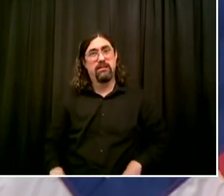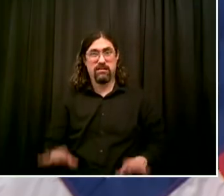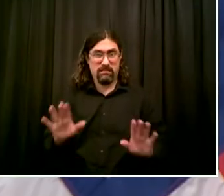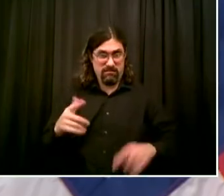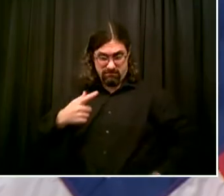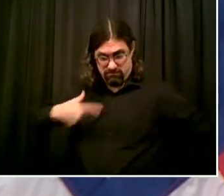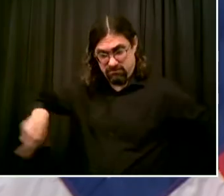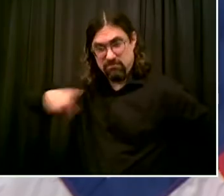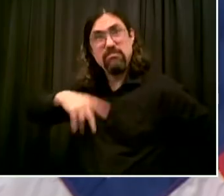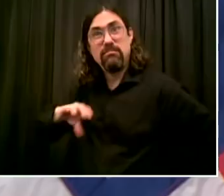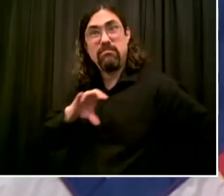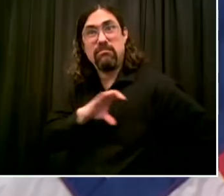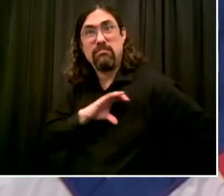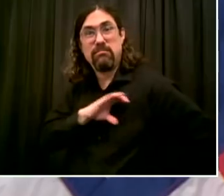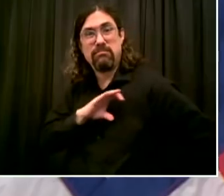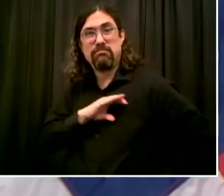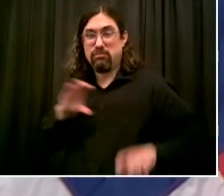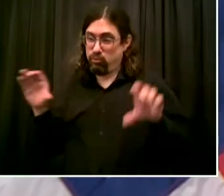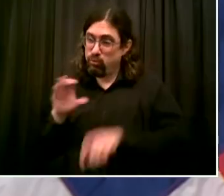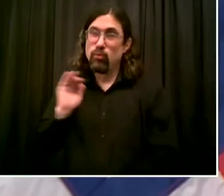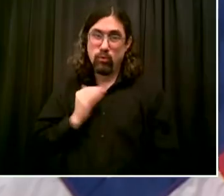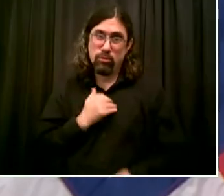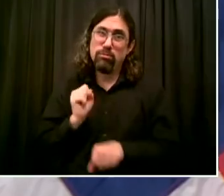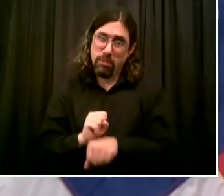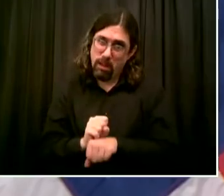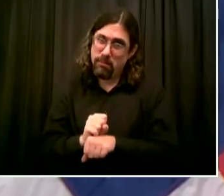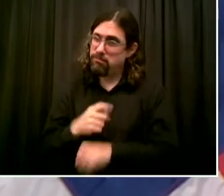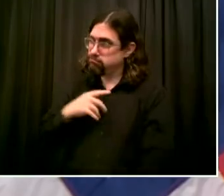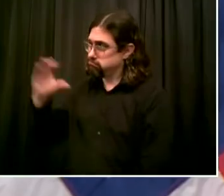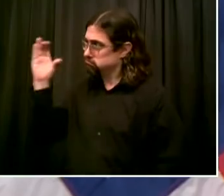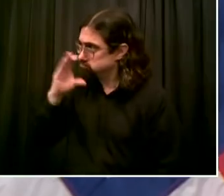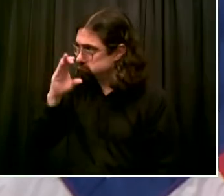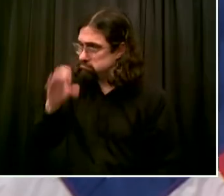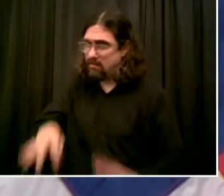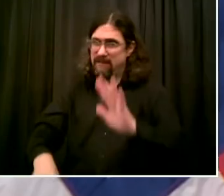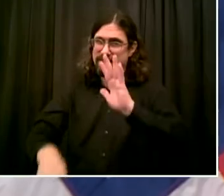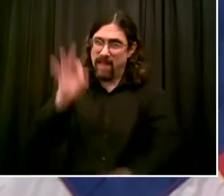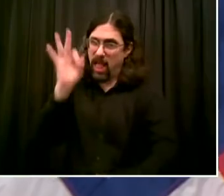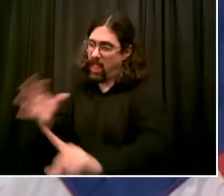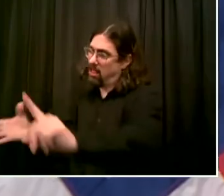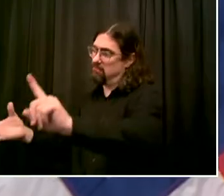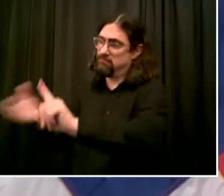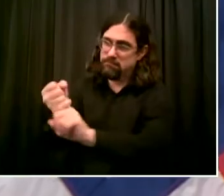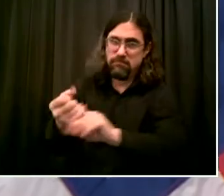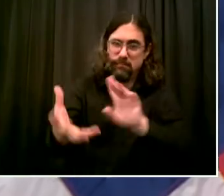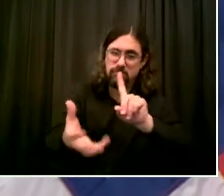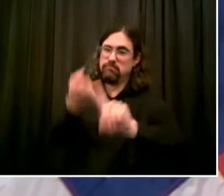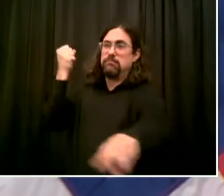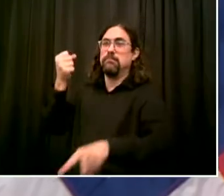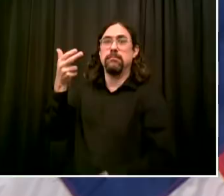WE HAVE ALL THOSE THINGS WORIKNG THAT IS A HUGE PIECE OF THIS EQUATION BUT WEARE CONSTANTLY EVALUATIG NHOW WE DID APPLY,